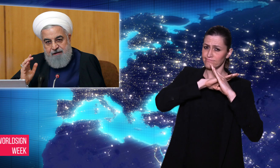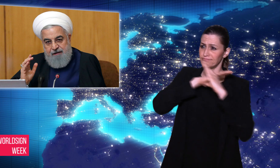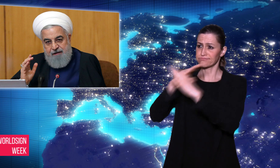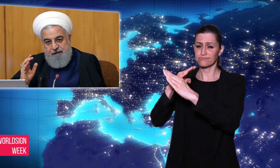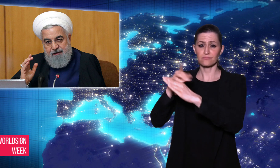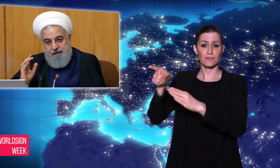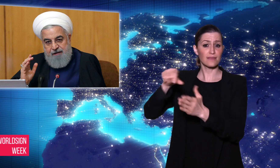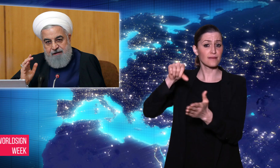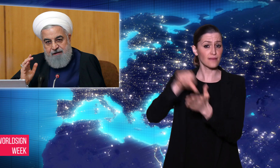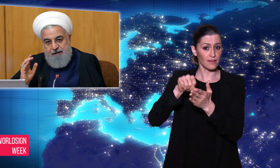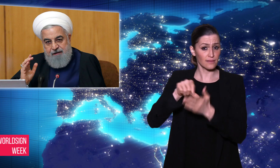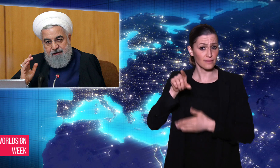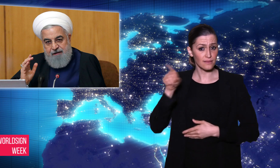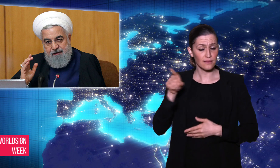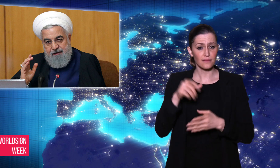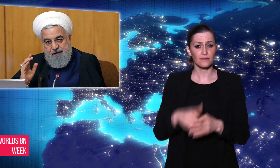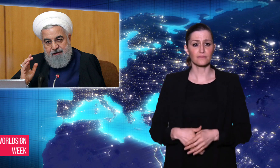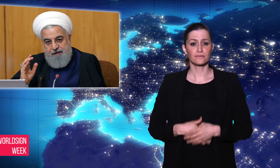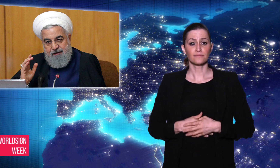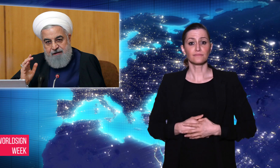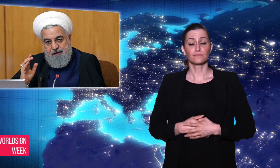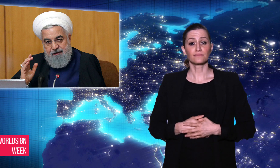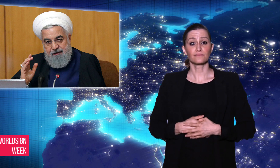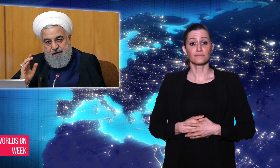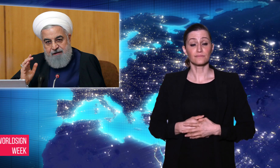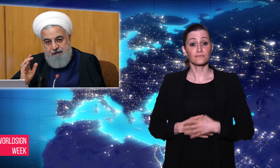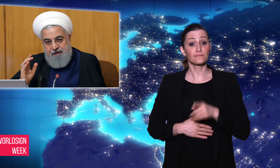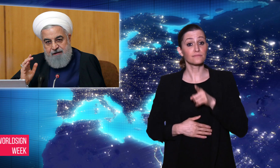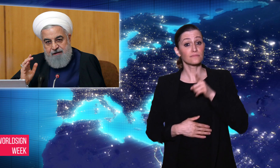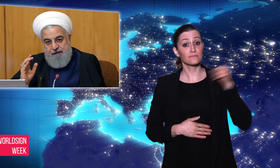from creating nuclear weapons.